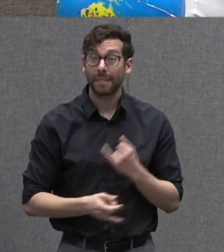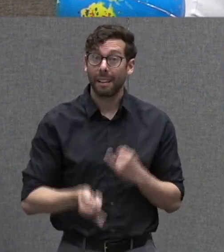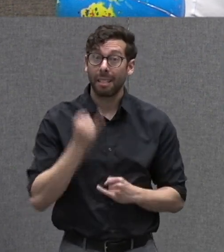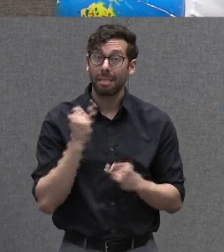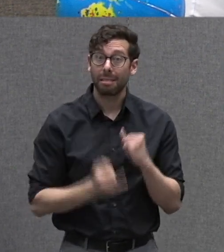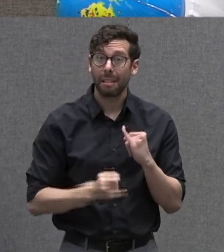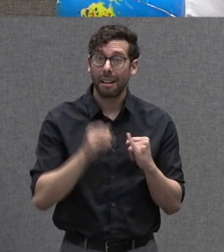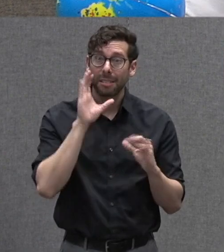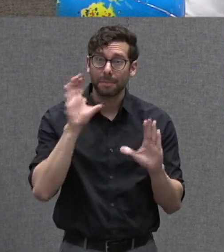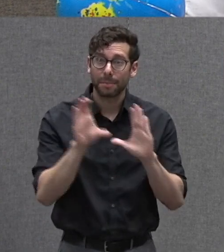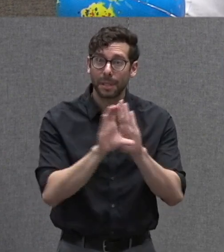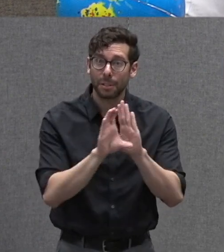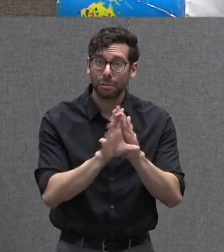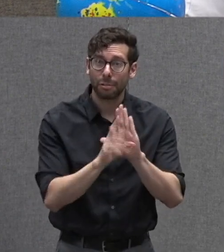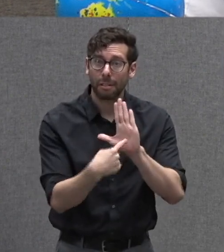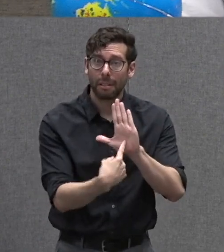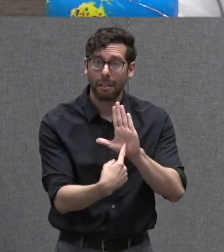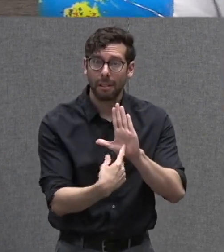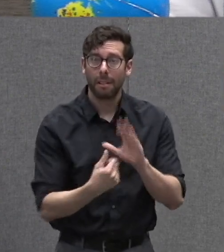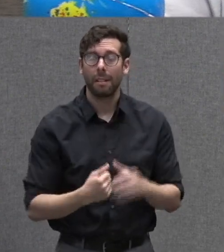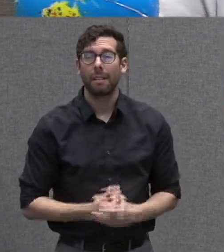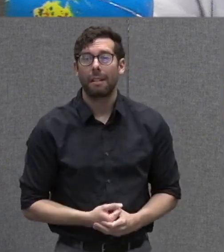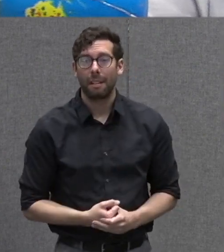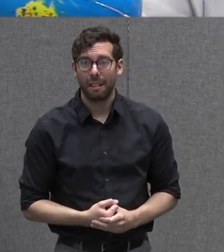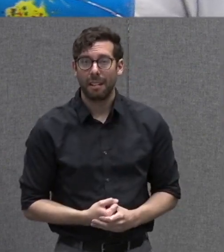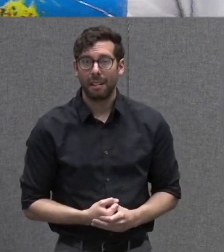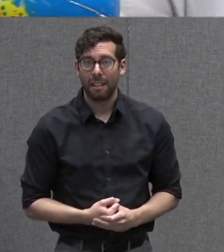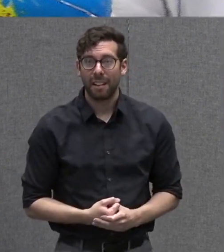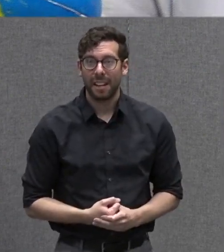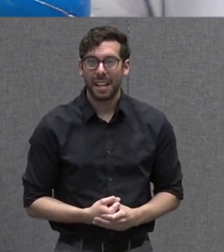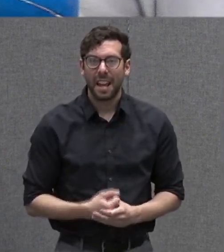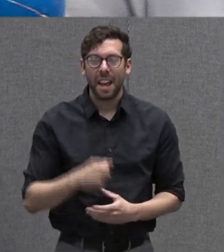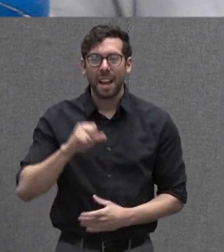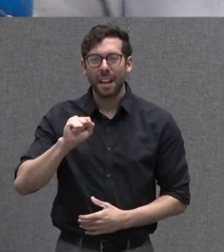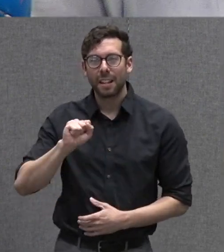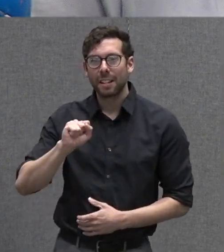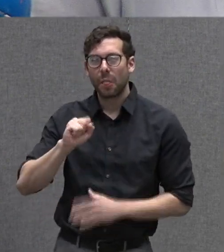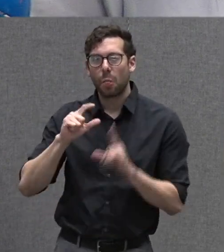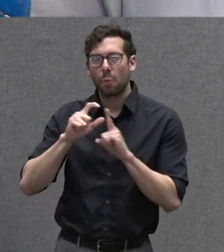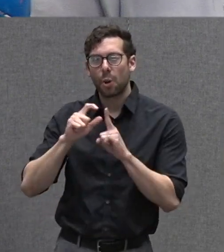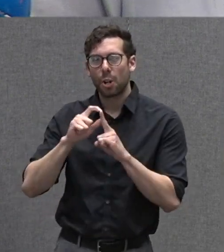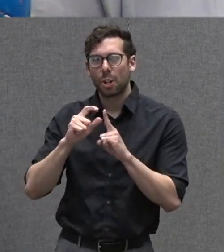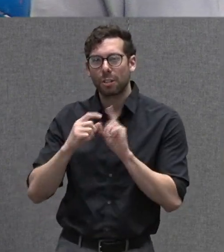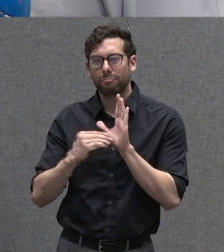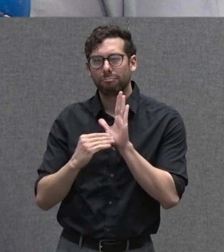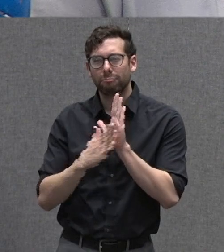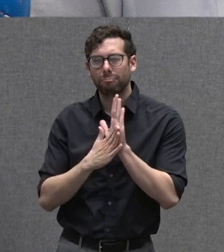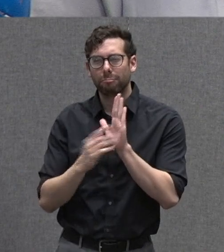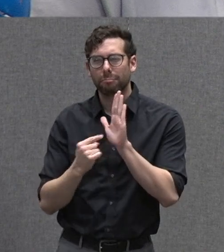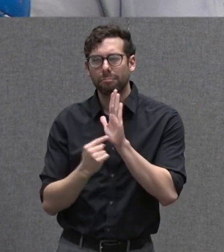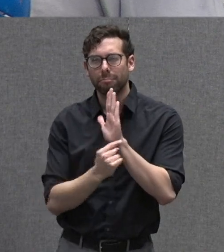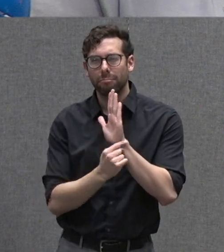and this is a picture of sprouting. This might be what trees look like right now